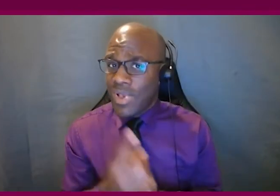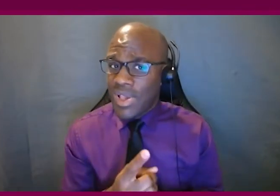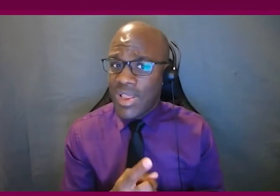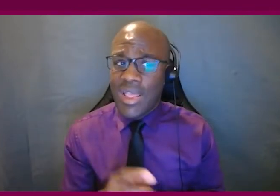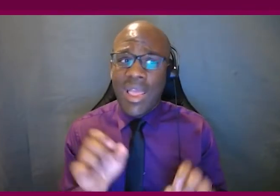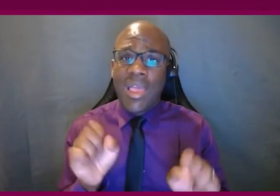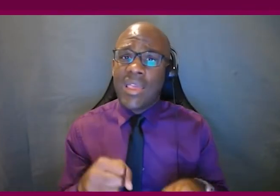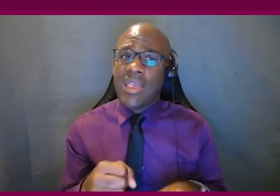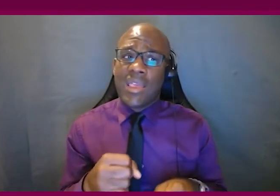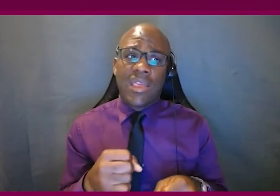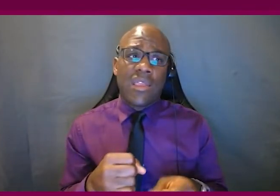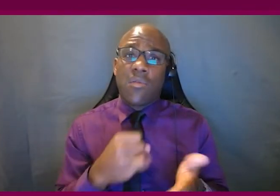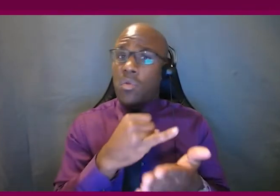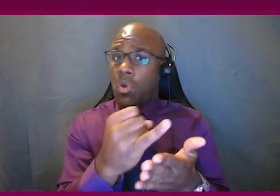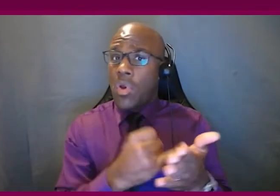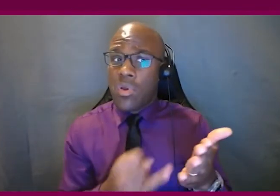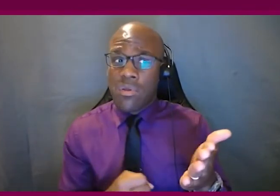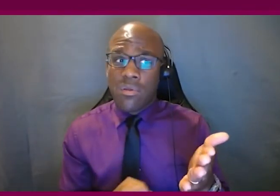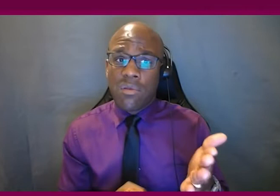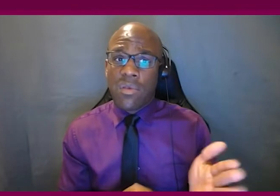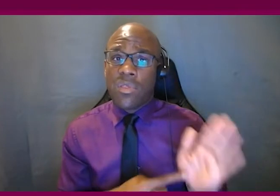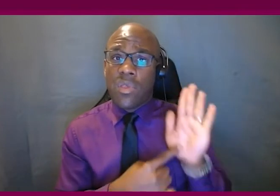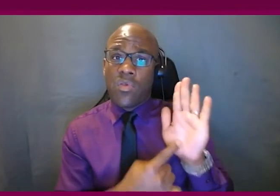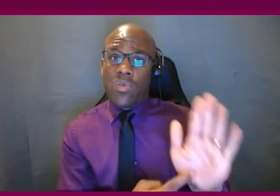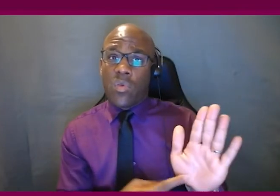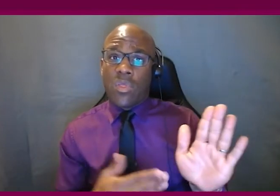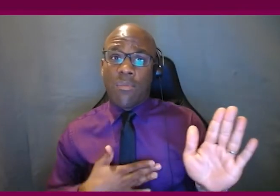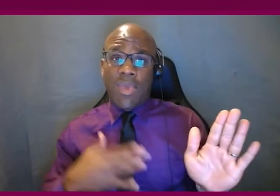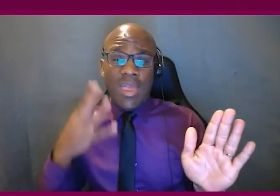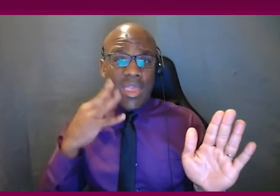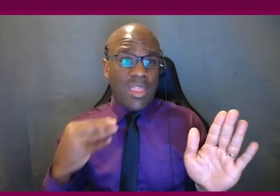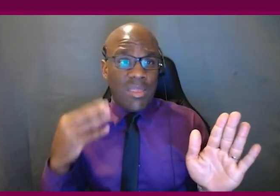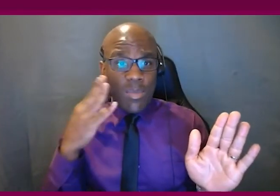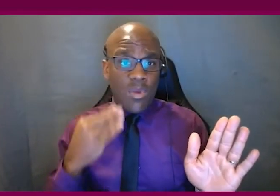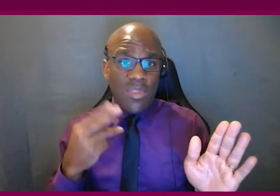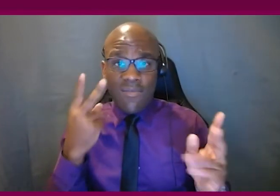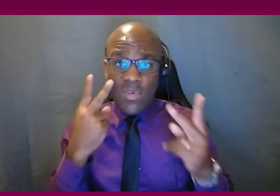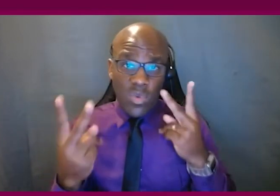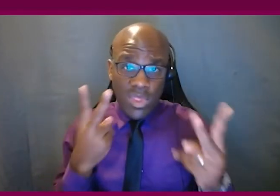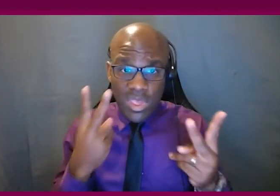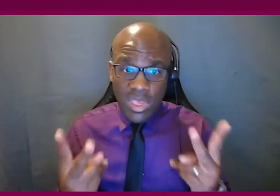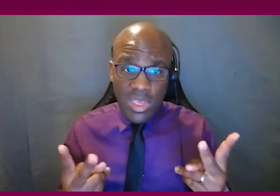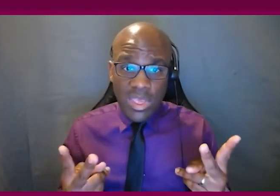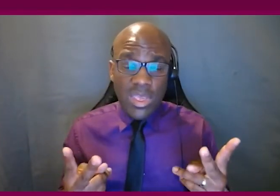at and be like, "Okay, I feel that. I feel those colors. I feel that emotion.